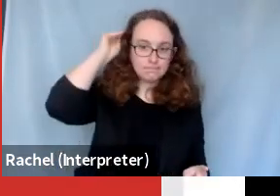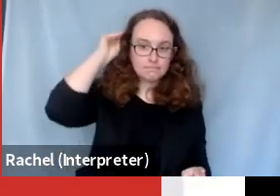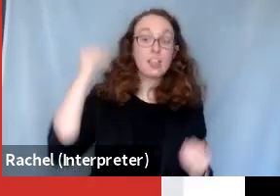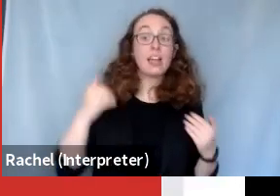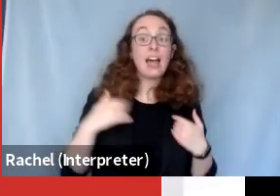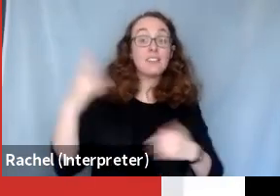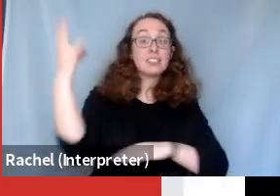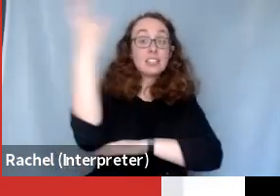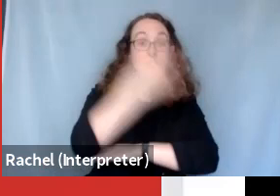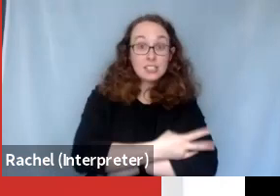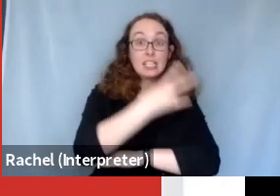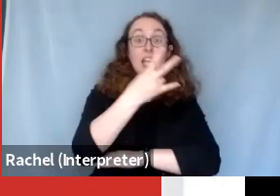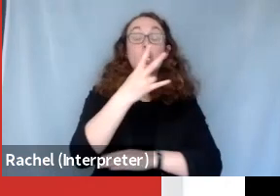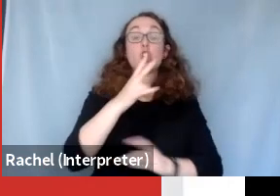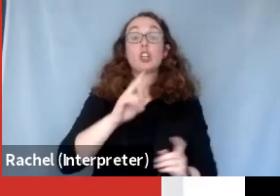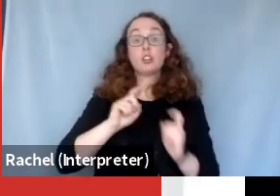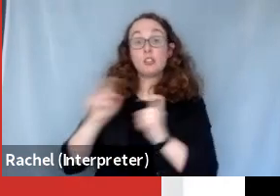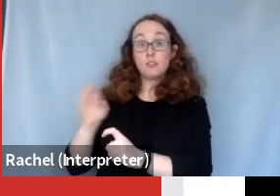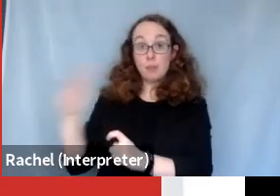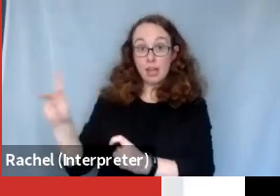textbooks and that's actually a great question and